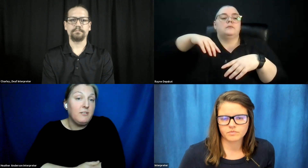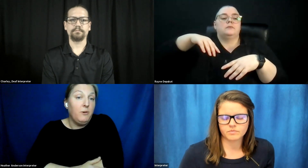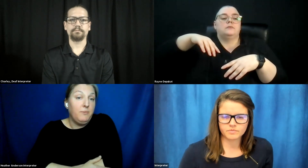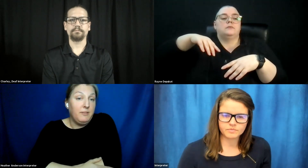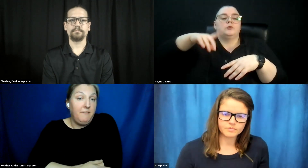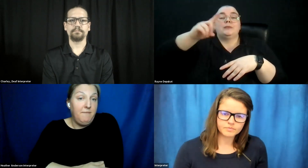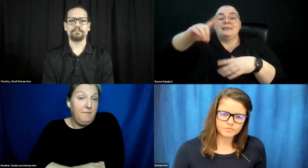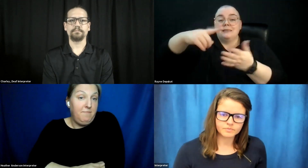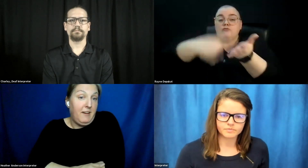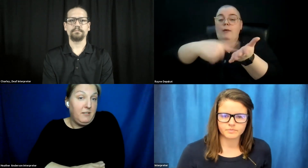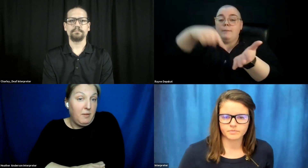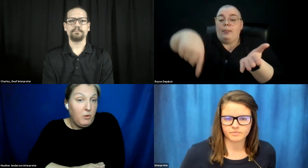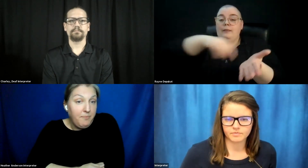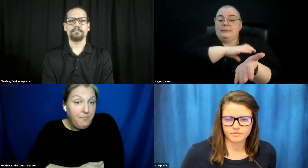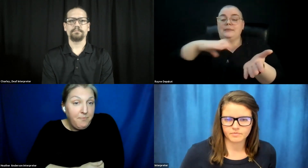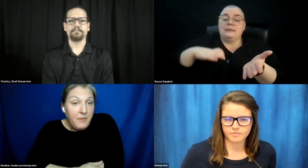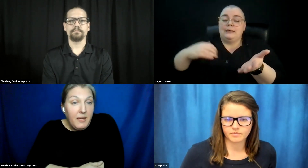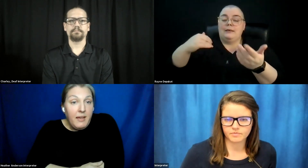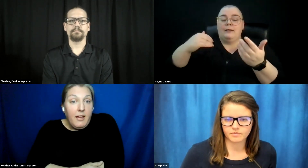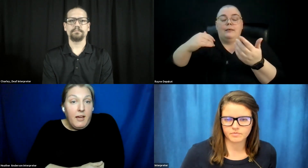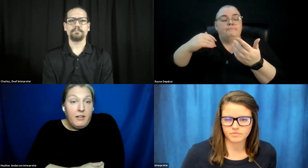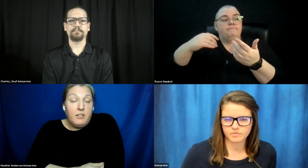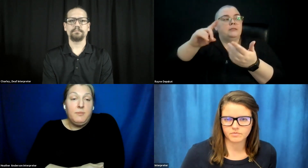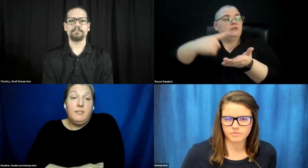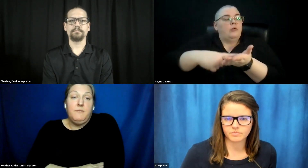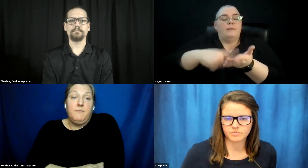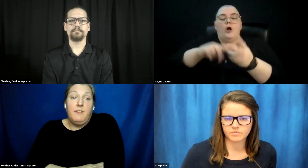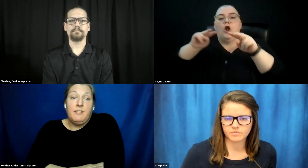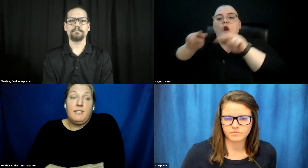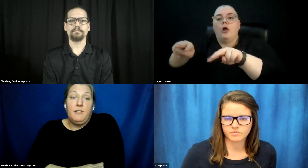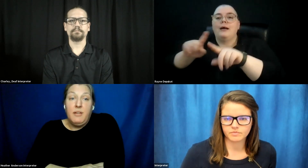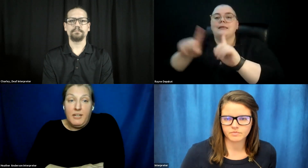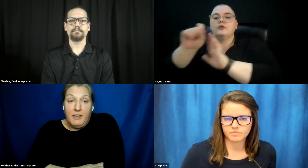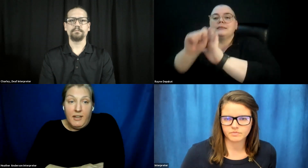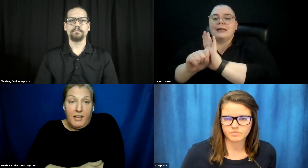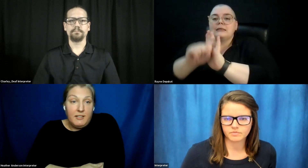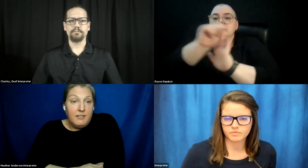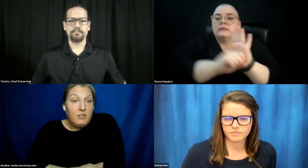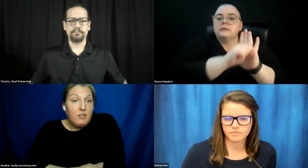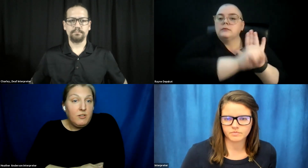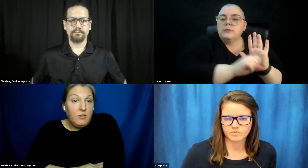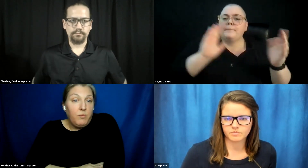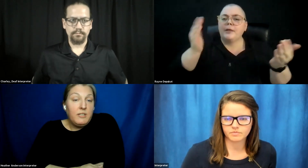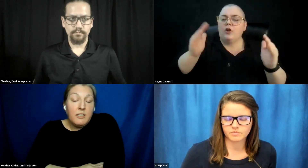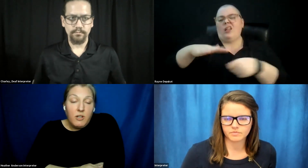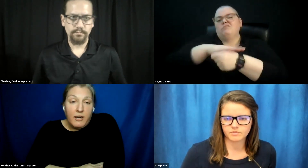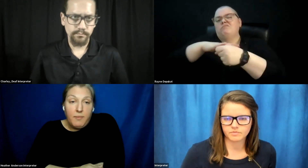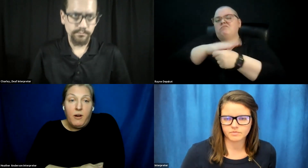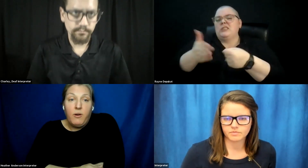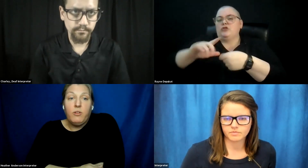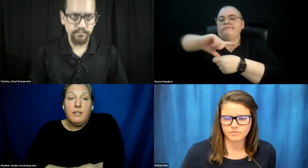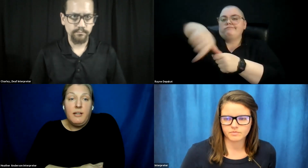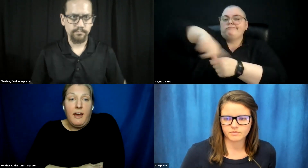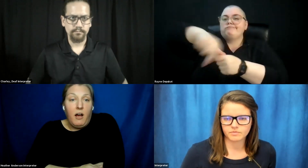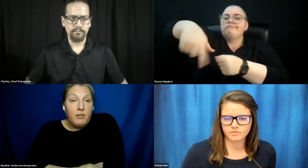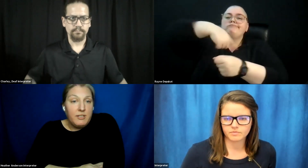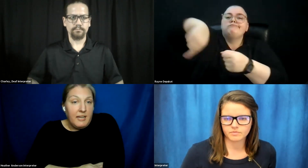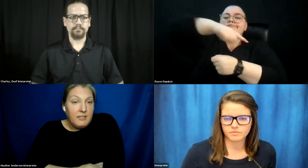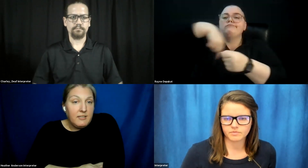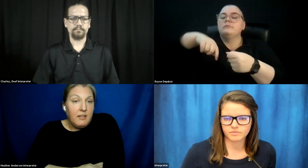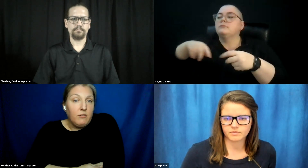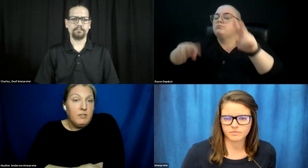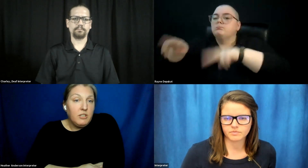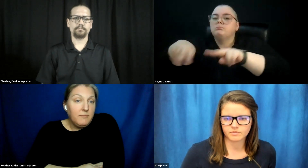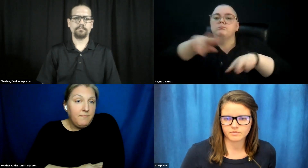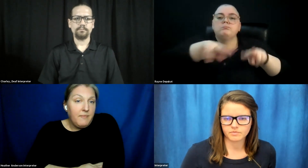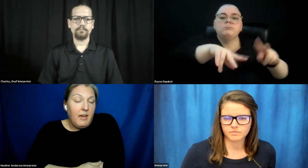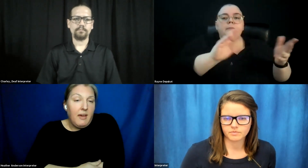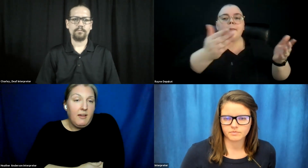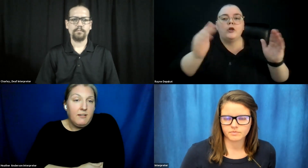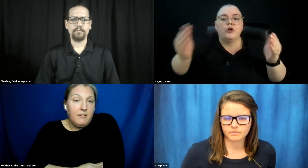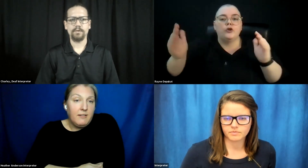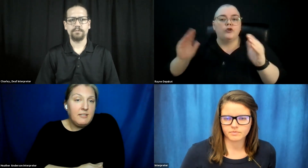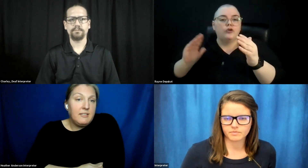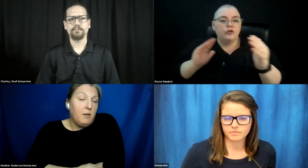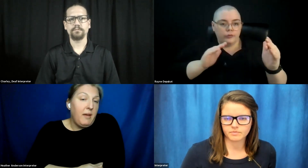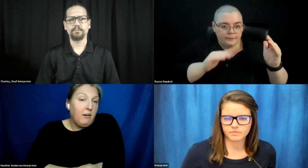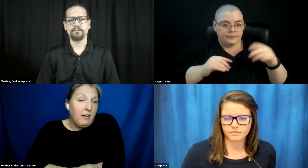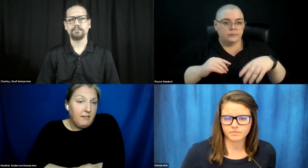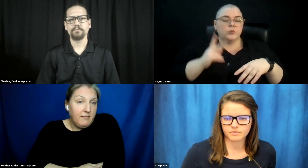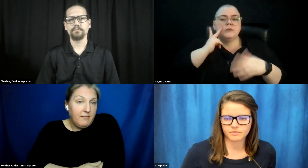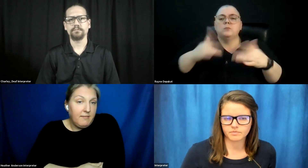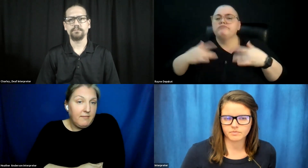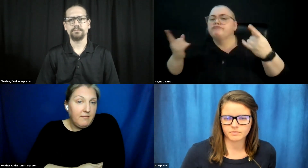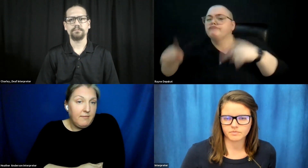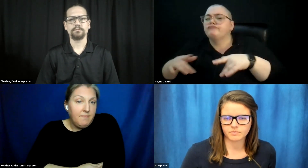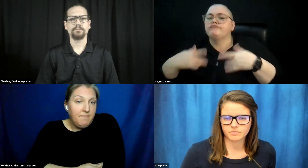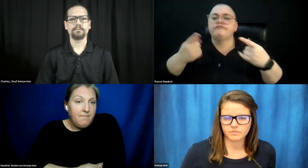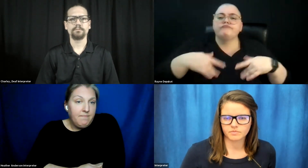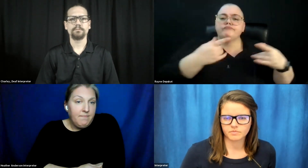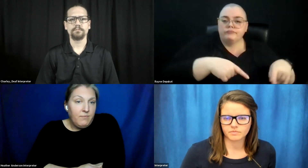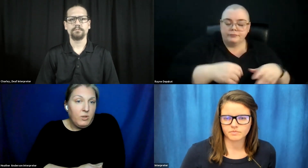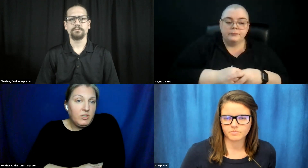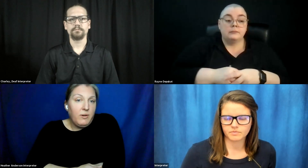once I find something more in terms of this committee, and we did talk about looking at other states in the region and comparing.